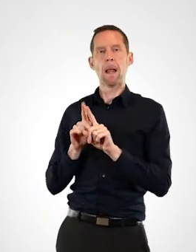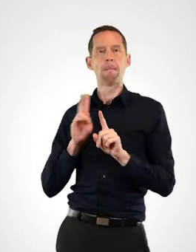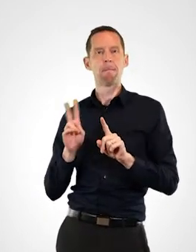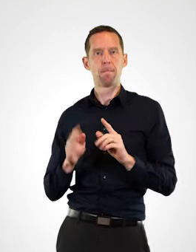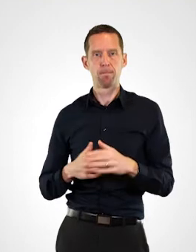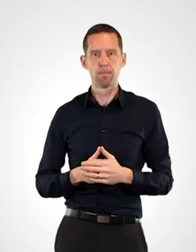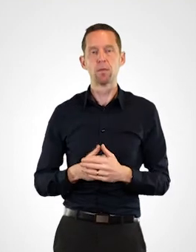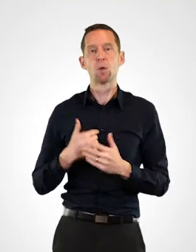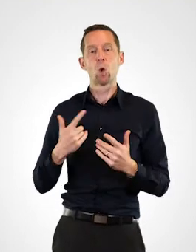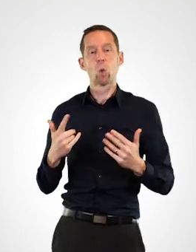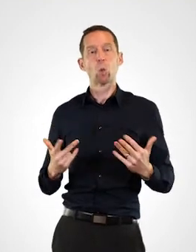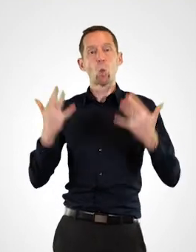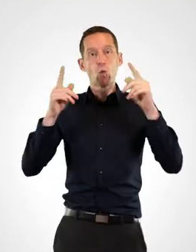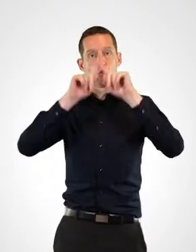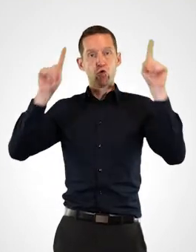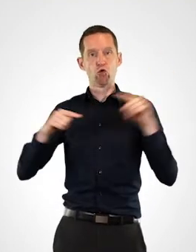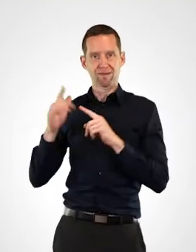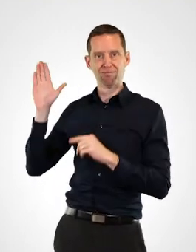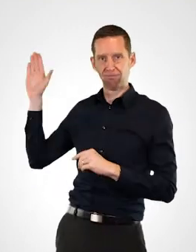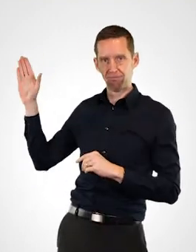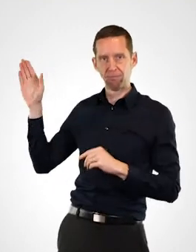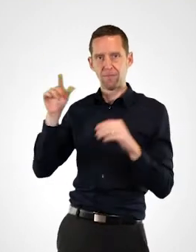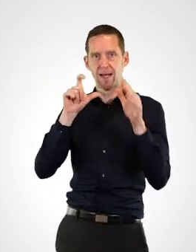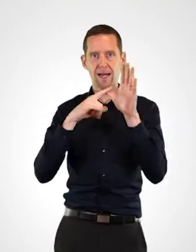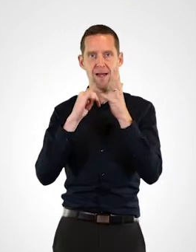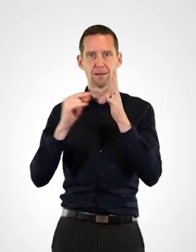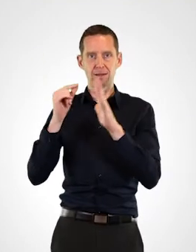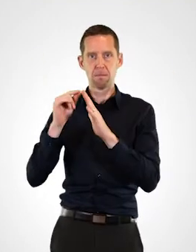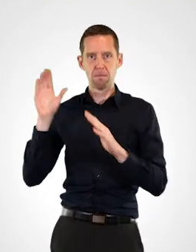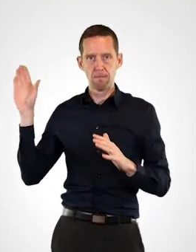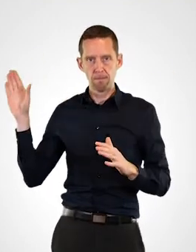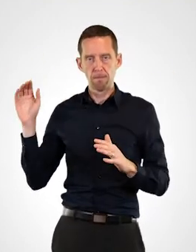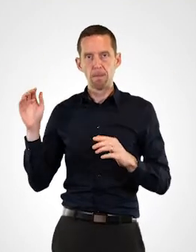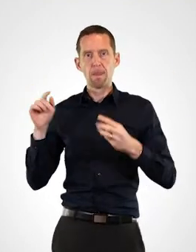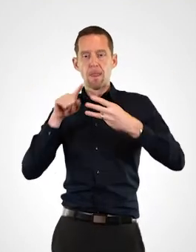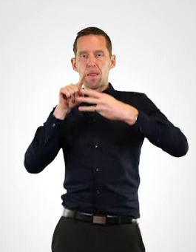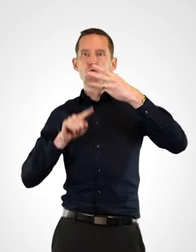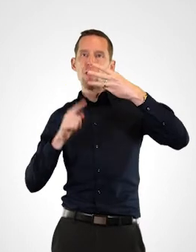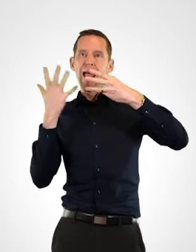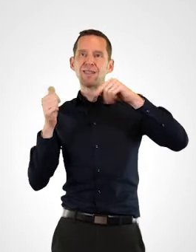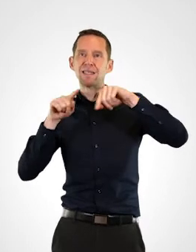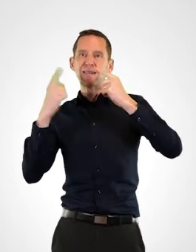Here's the score sheet for the CASP. We have three different items here.